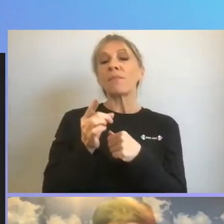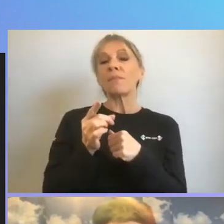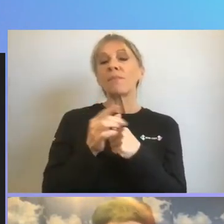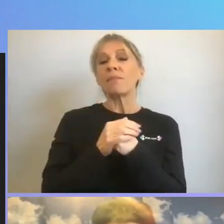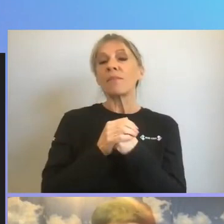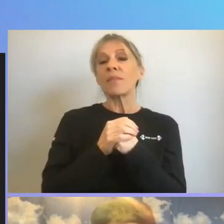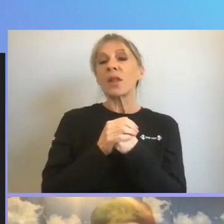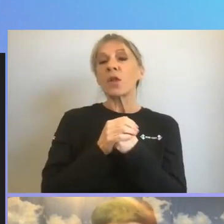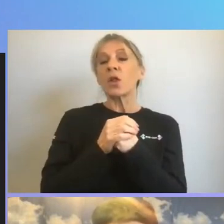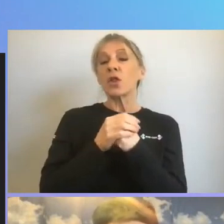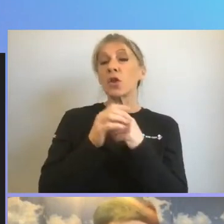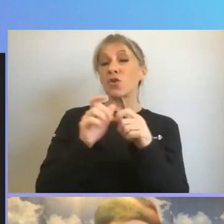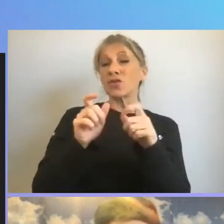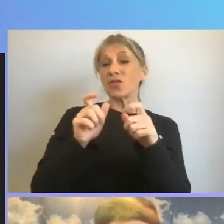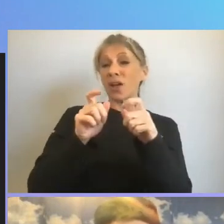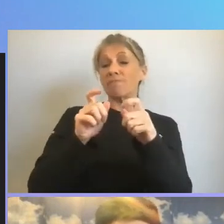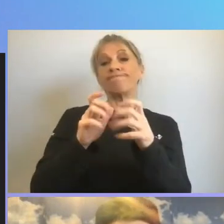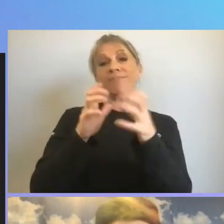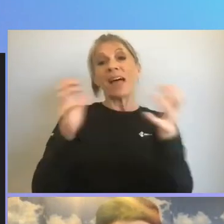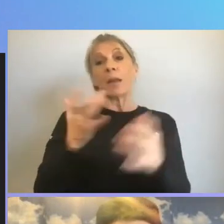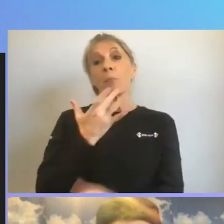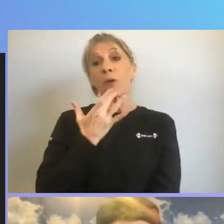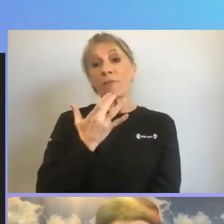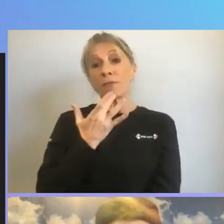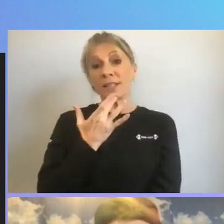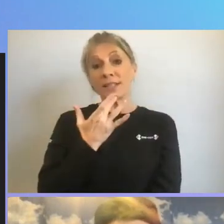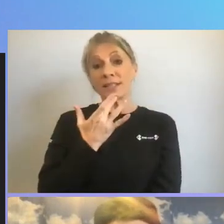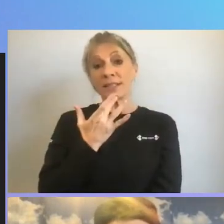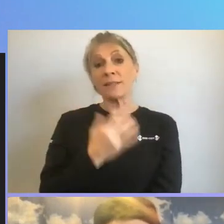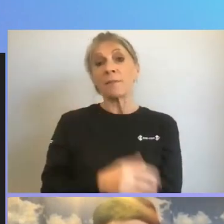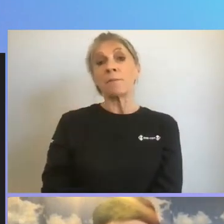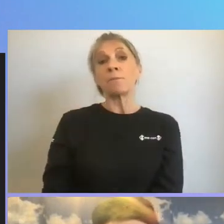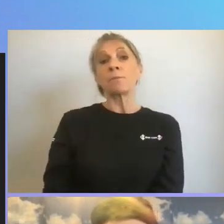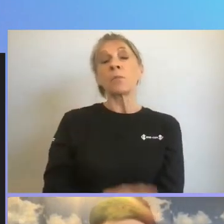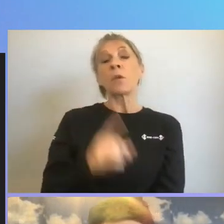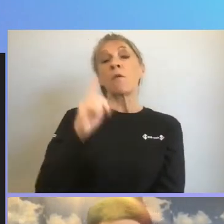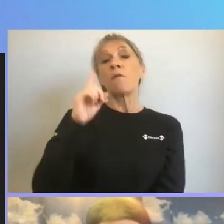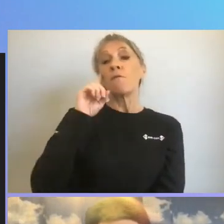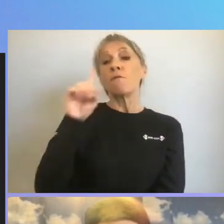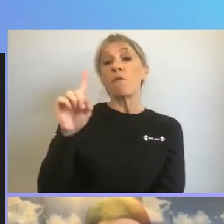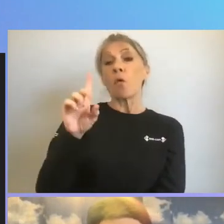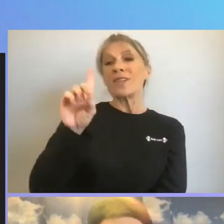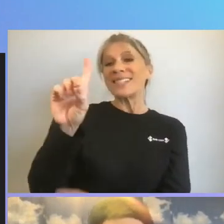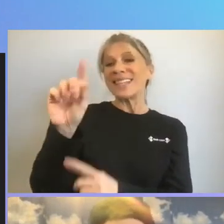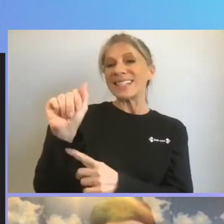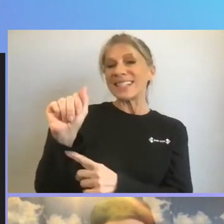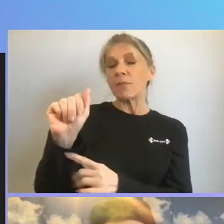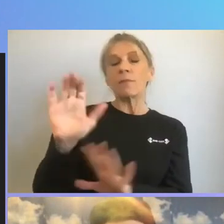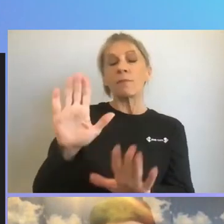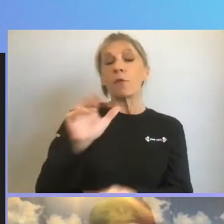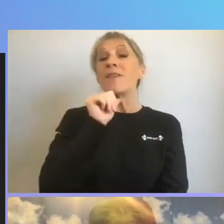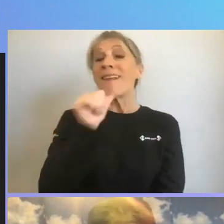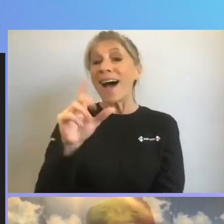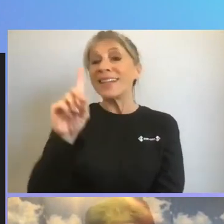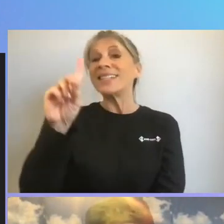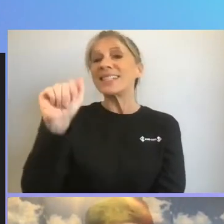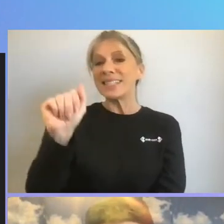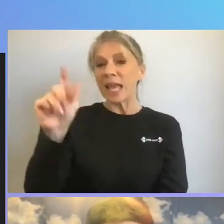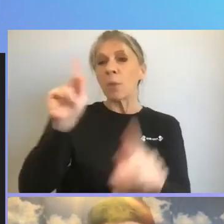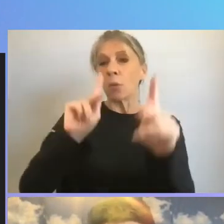preference, uh, for disabled or